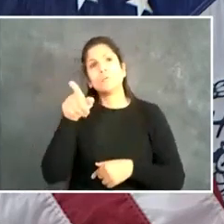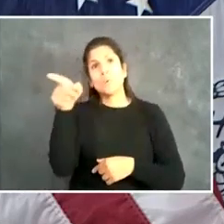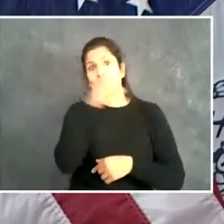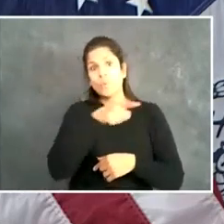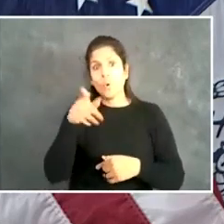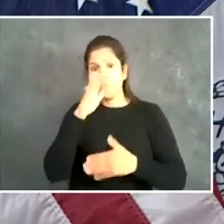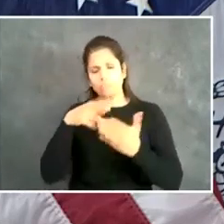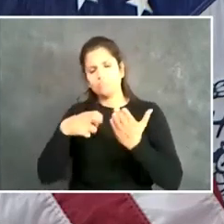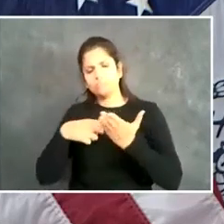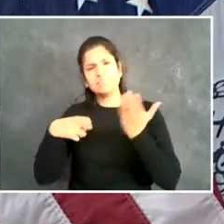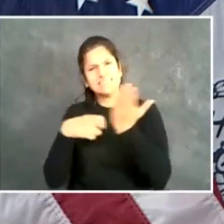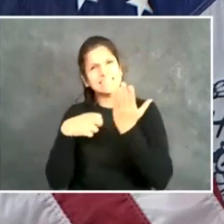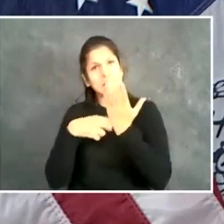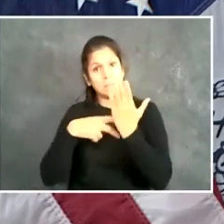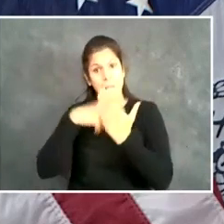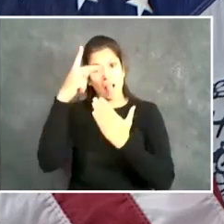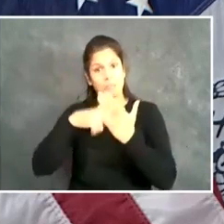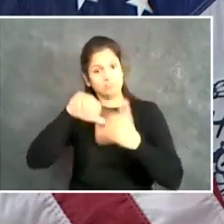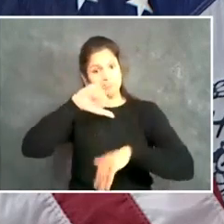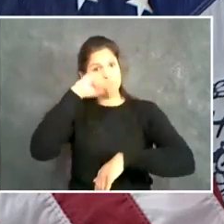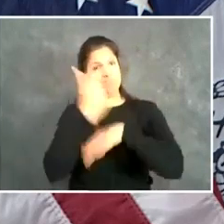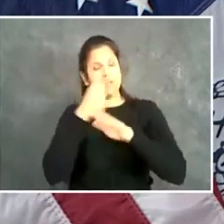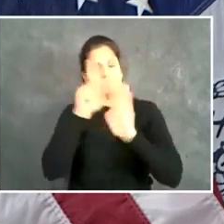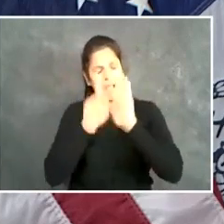POLICY BE DIFFERENT FROM WHAT YOU DID LAST NIGHT? TO WHAT EXTENT IS THE PROCEDURE